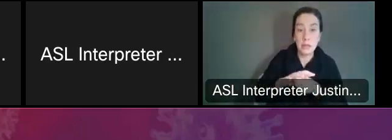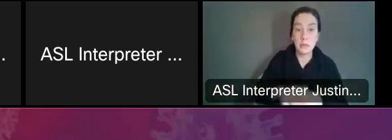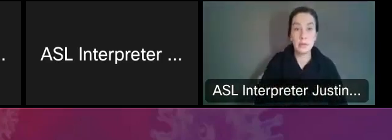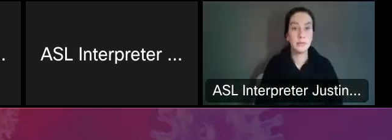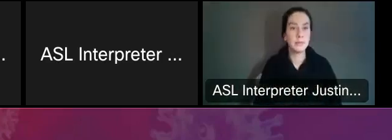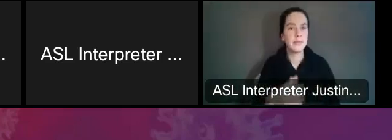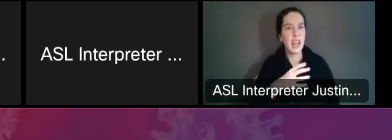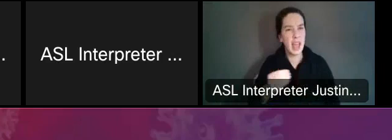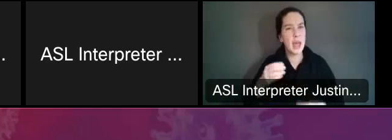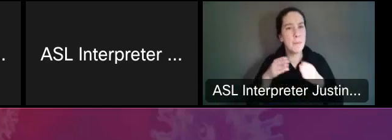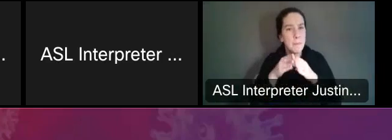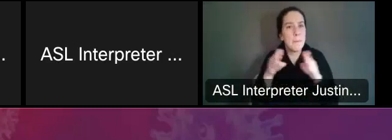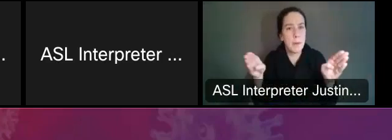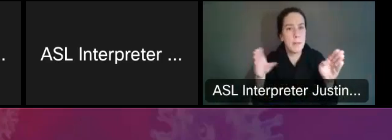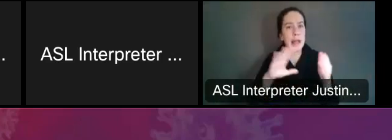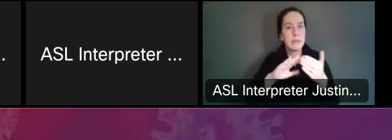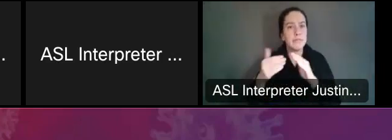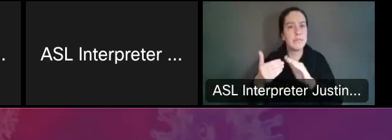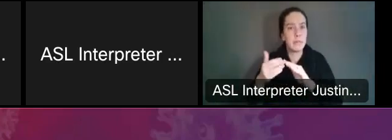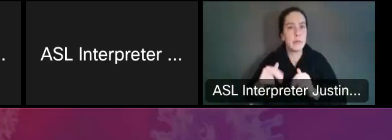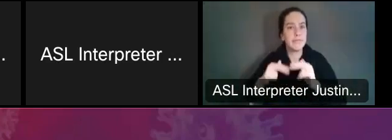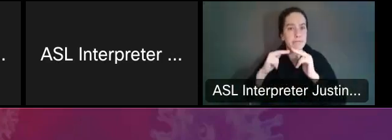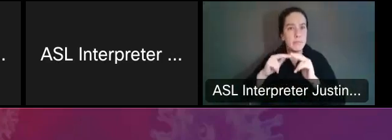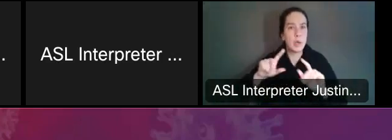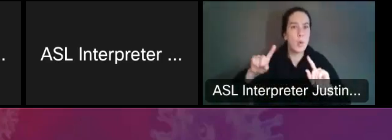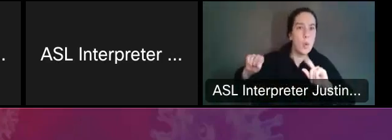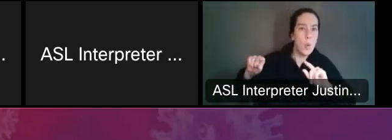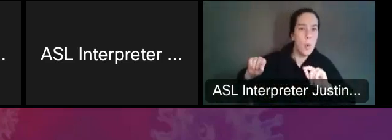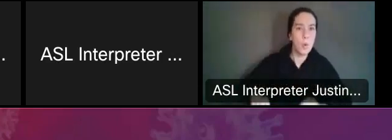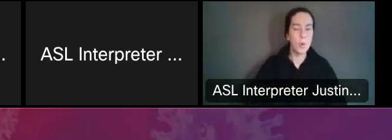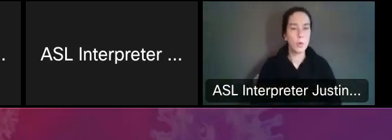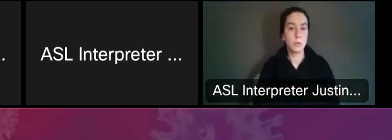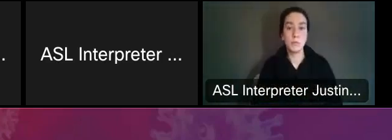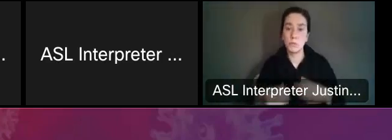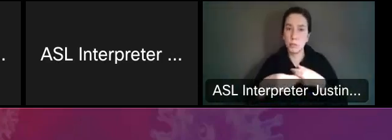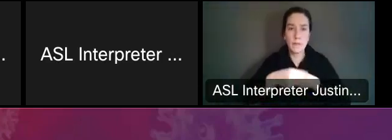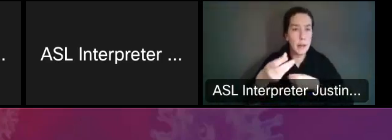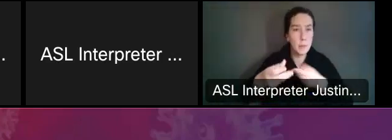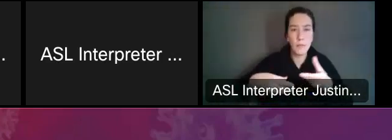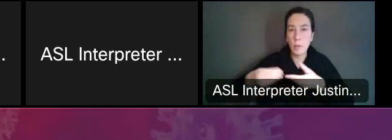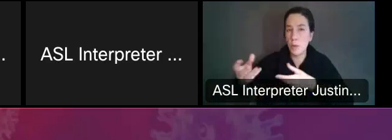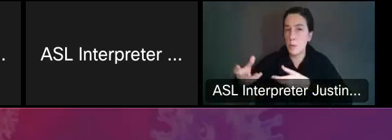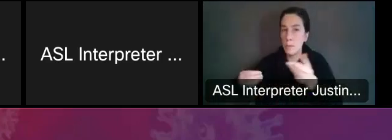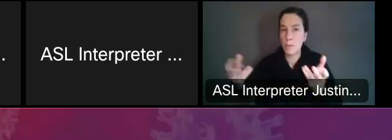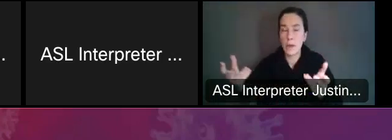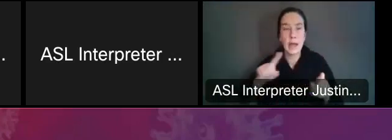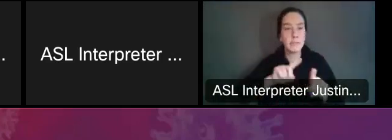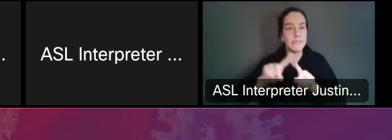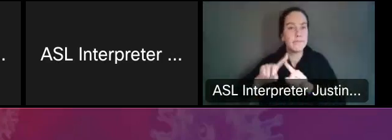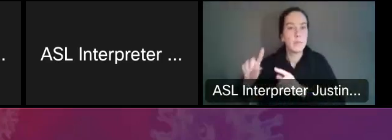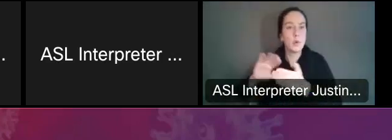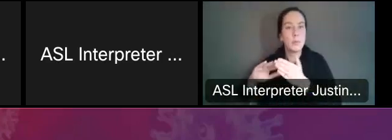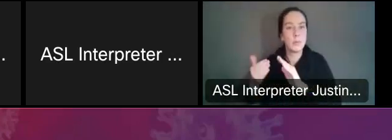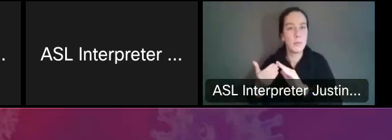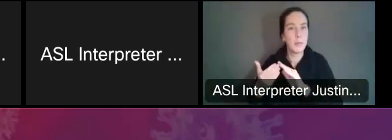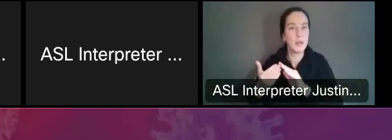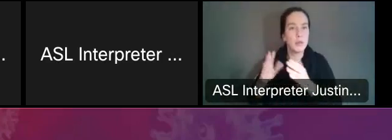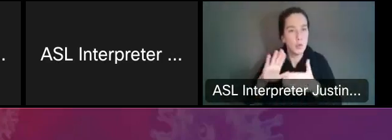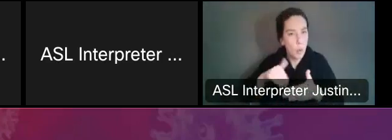All 3 vaccines are being distributed broadly to all communities. So not 1 community will receive a single vaccine brand.